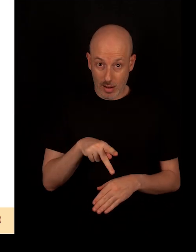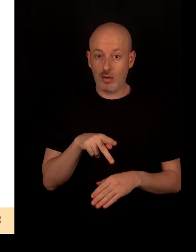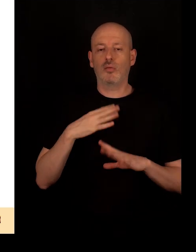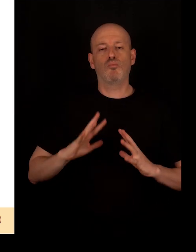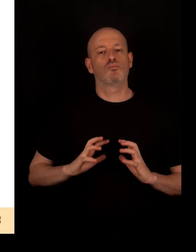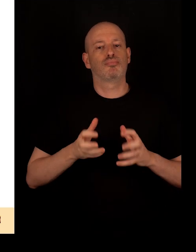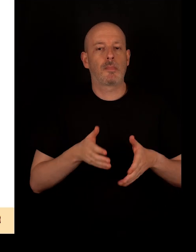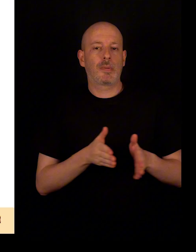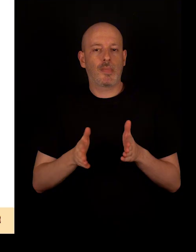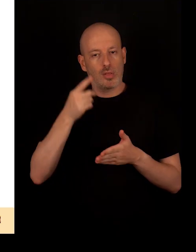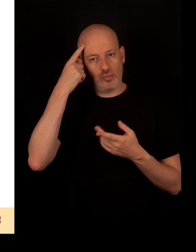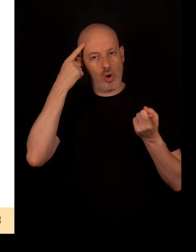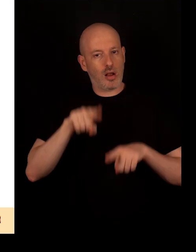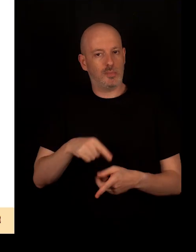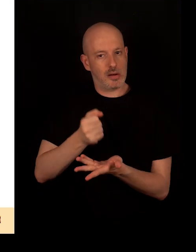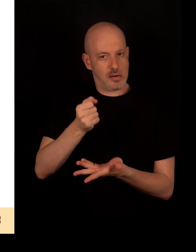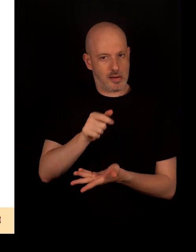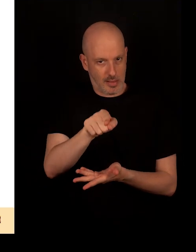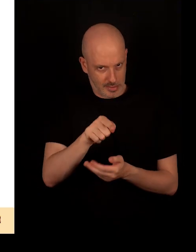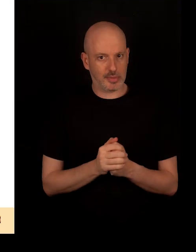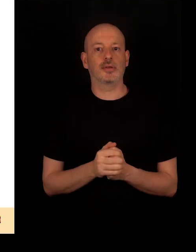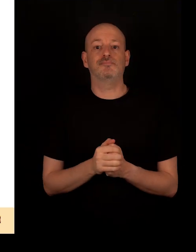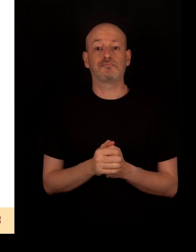we will proceed to the preparation of your grant agreement.